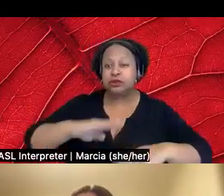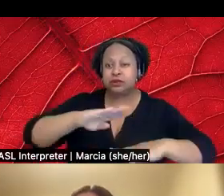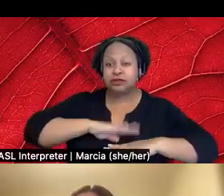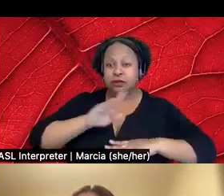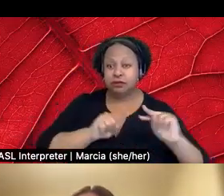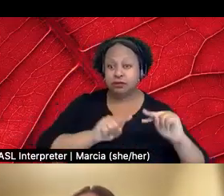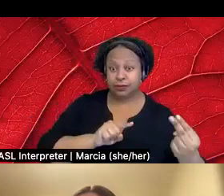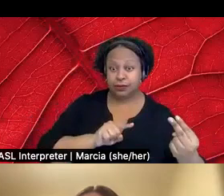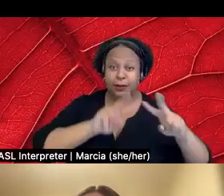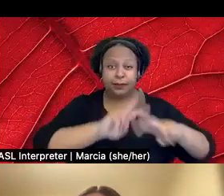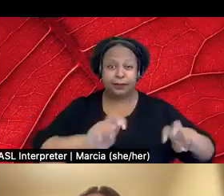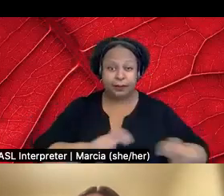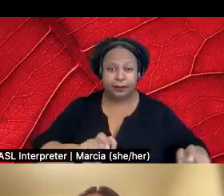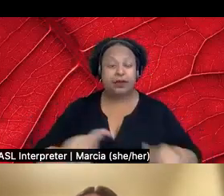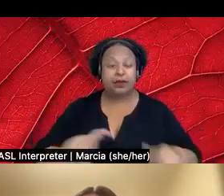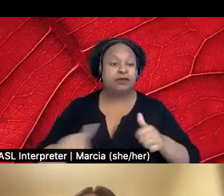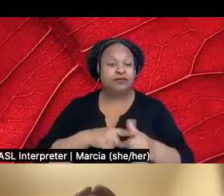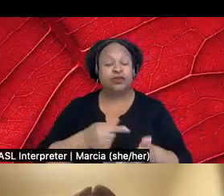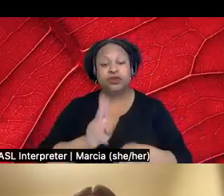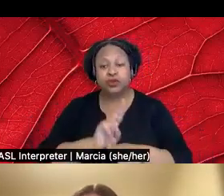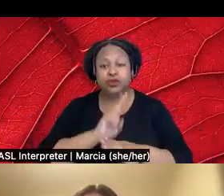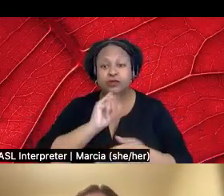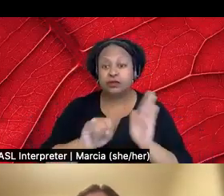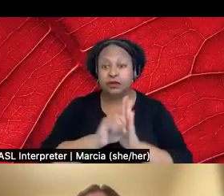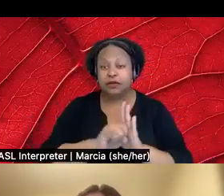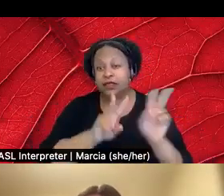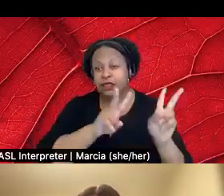So first it's used to identify issues of importance to students